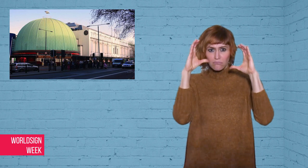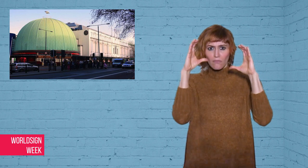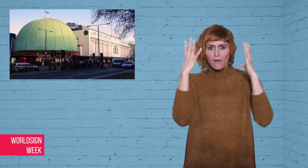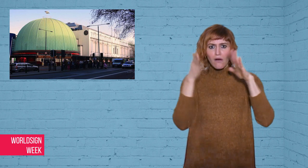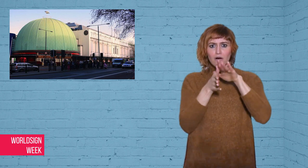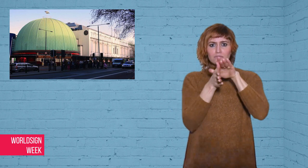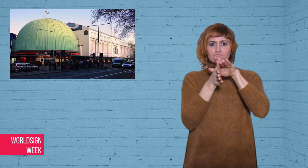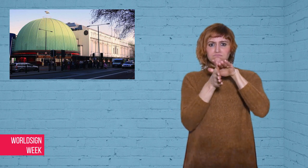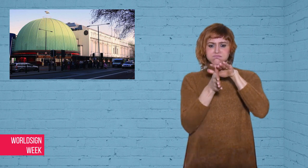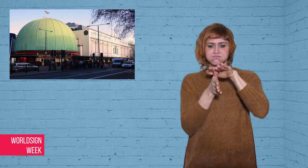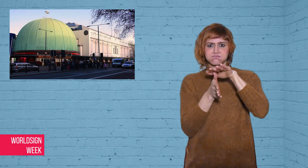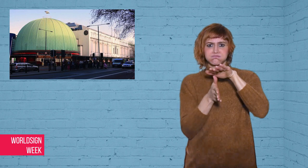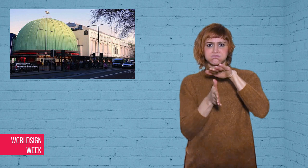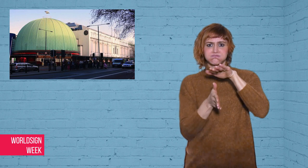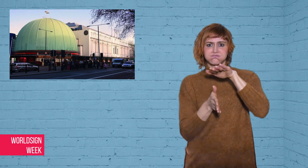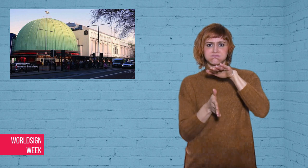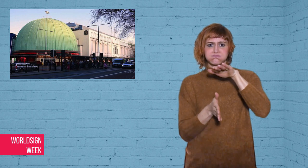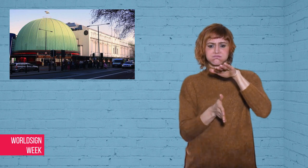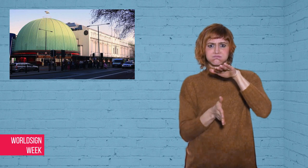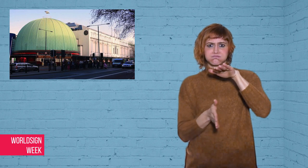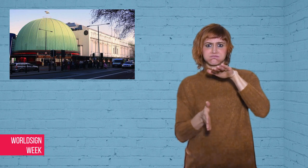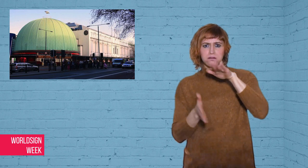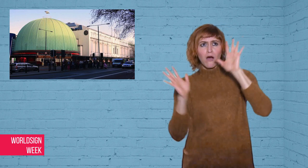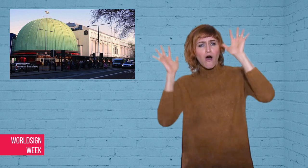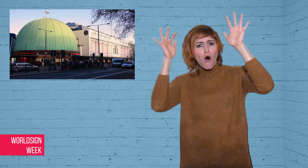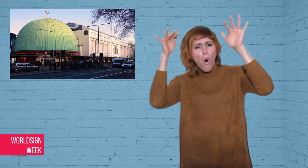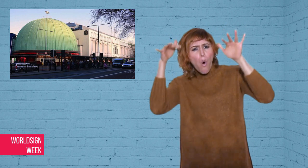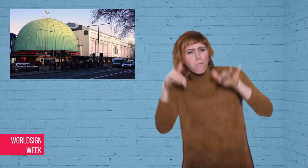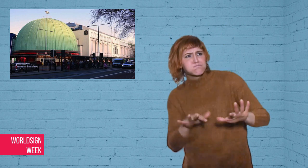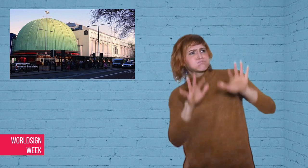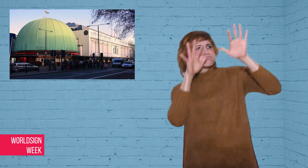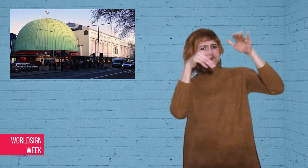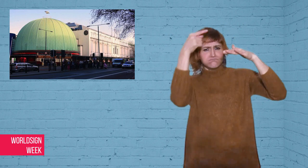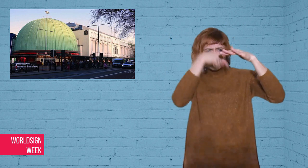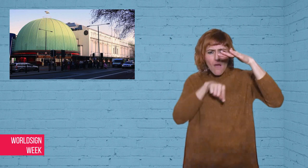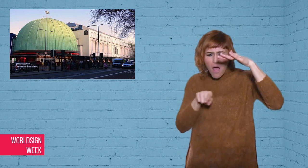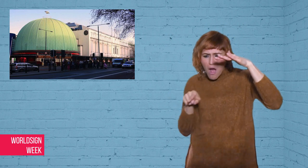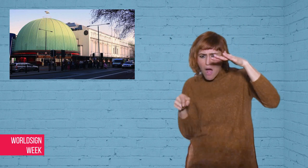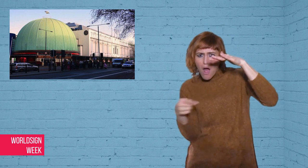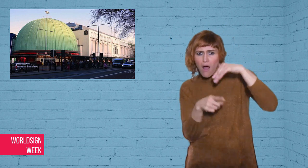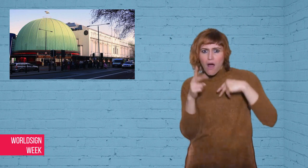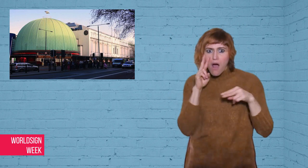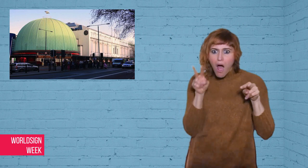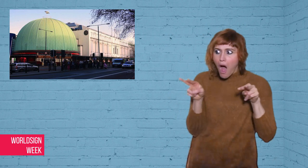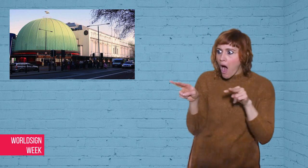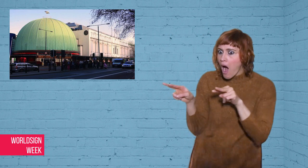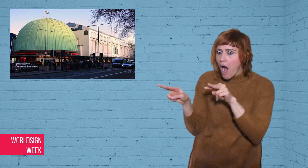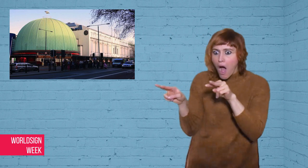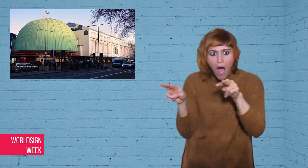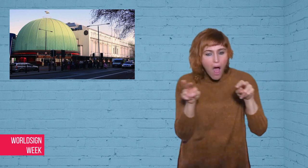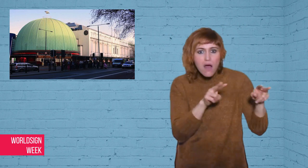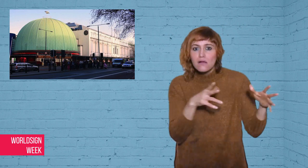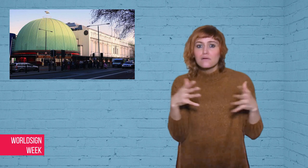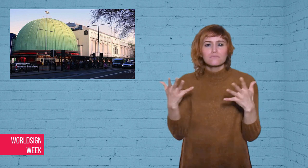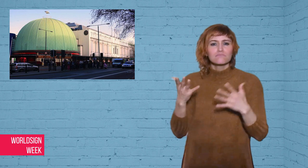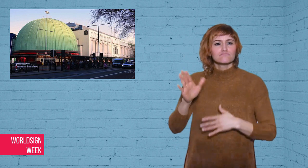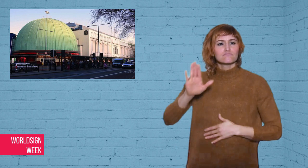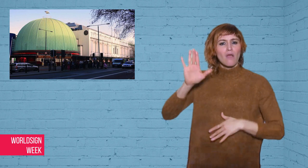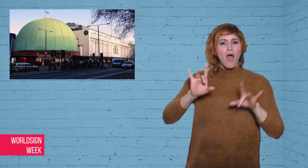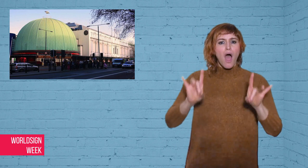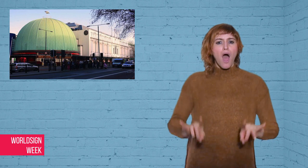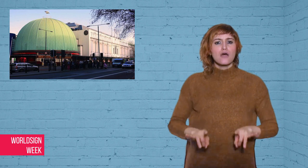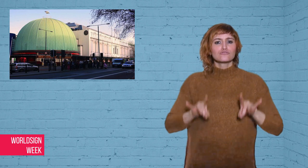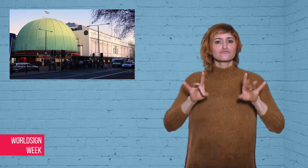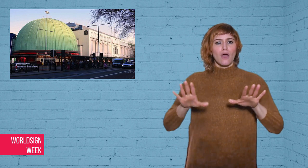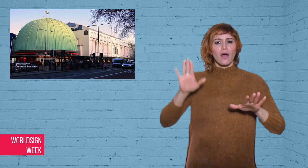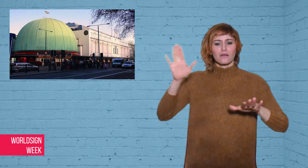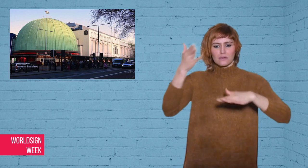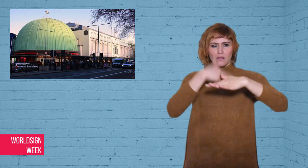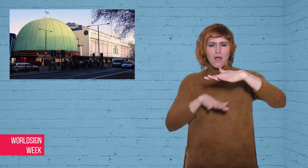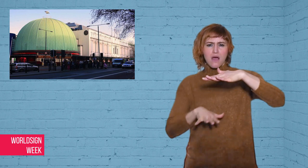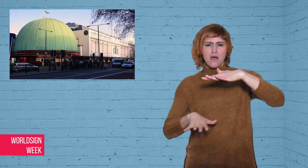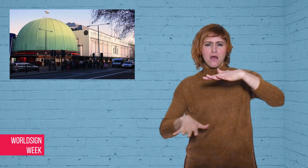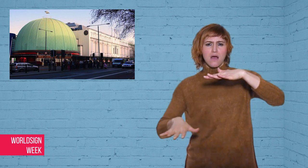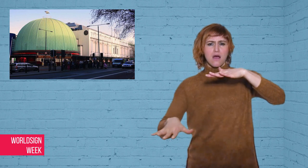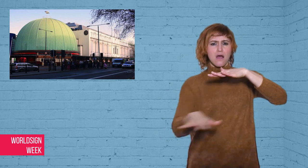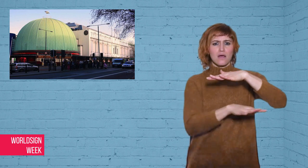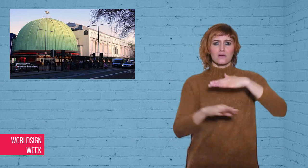This is an excellent way to have fun!